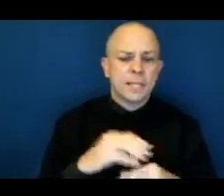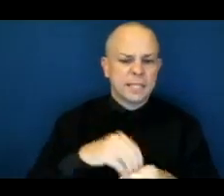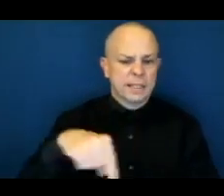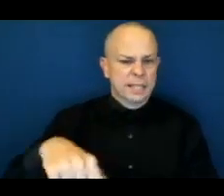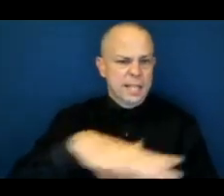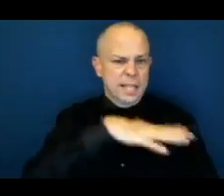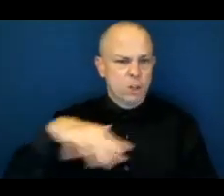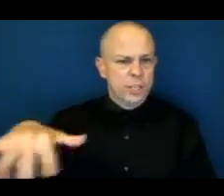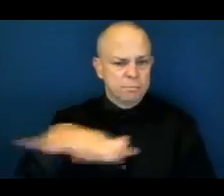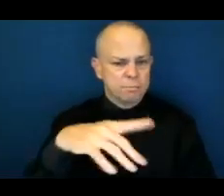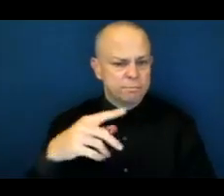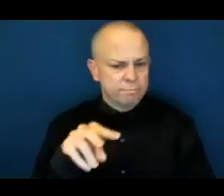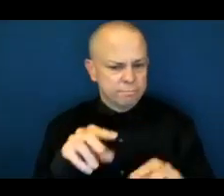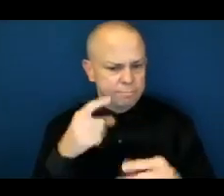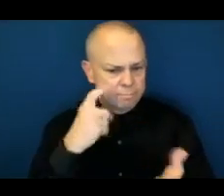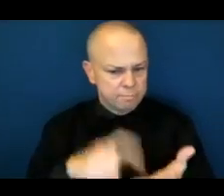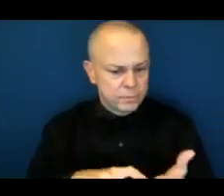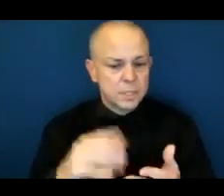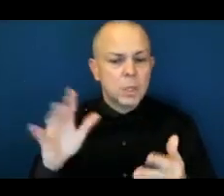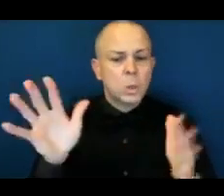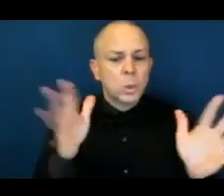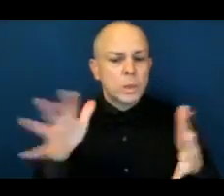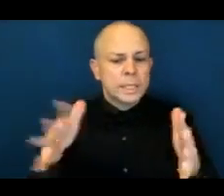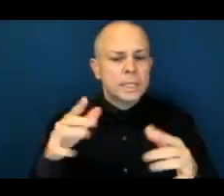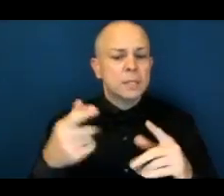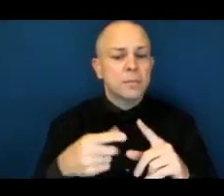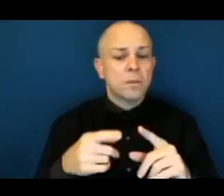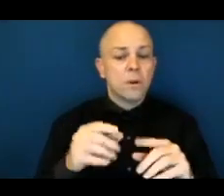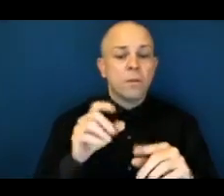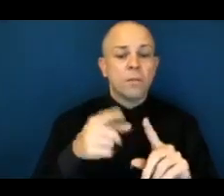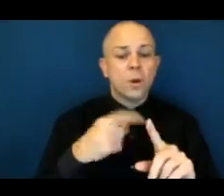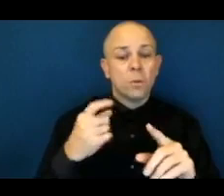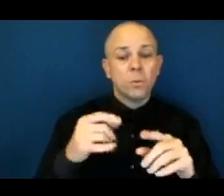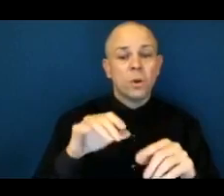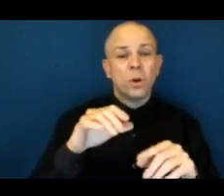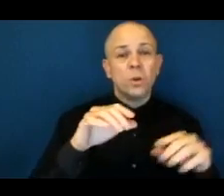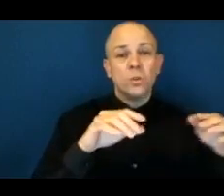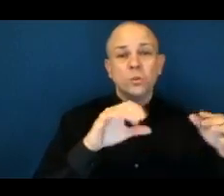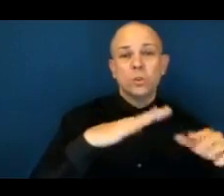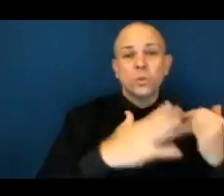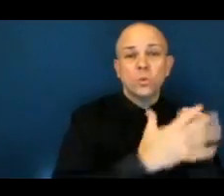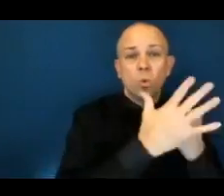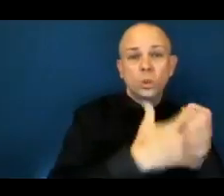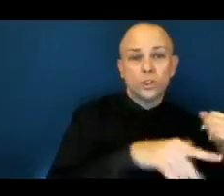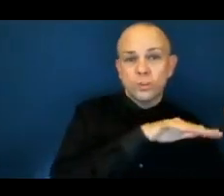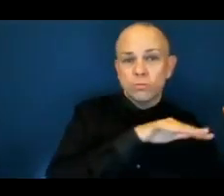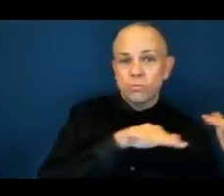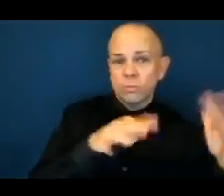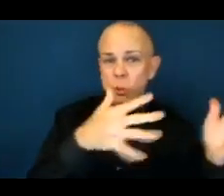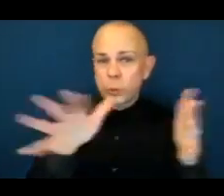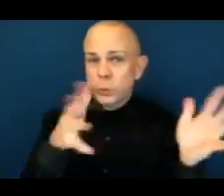what we call them good news is they don't appear to be strong they appear to be light what i'm foreseeing is just a